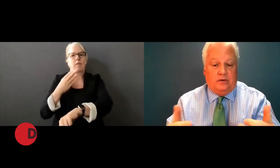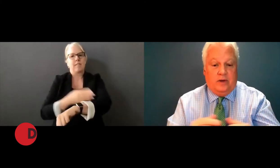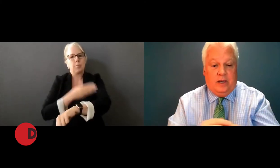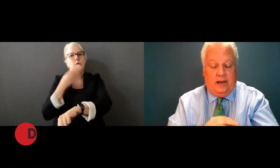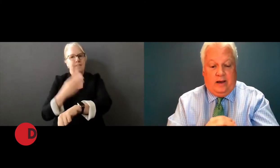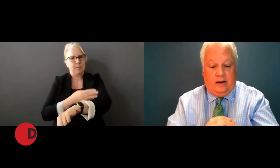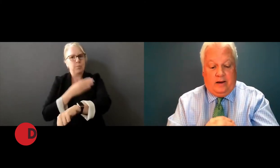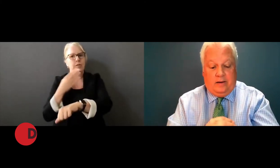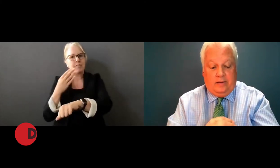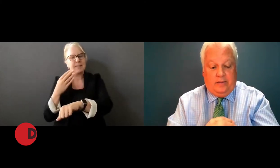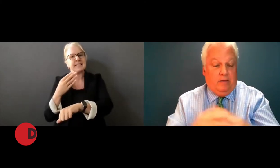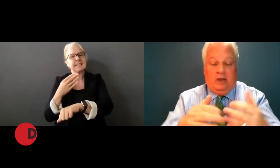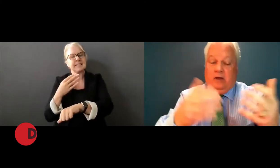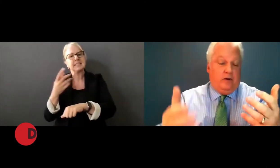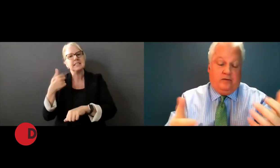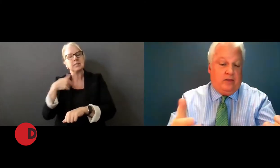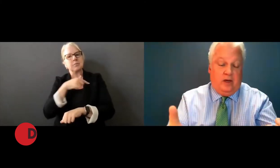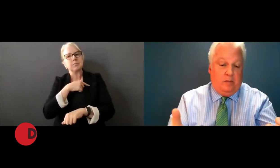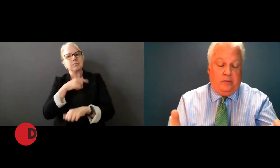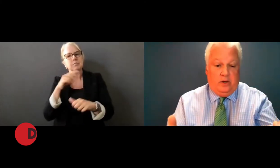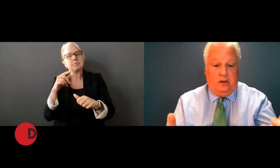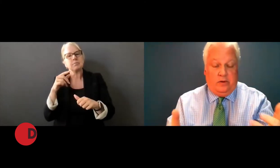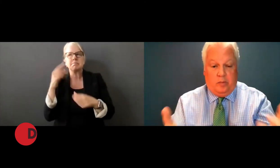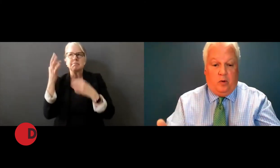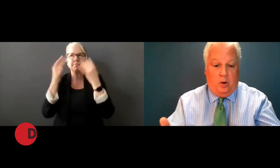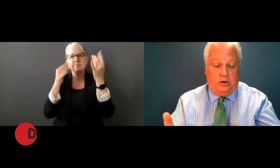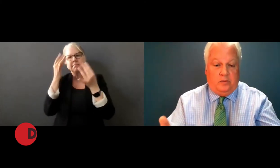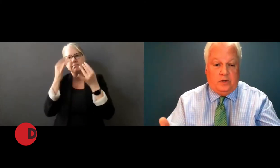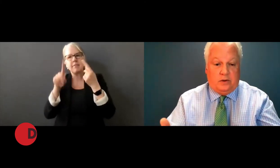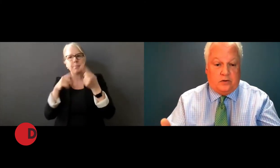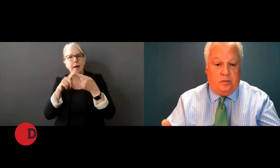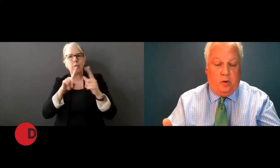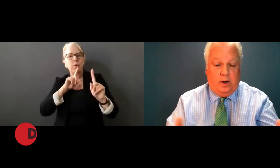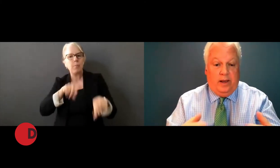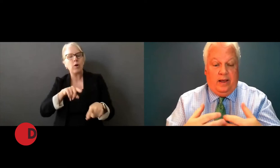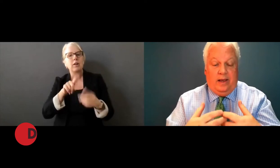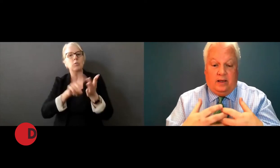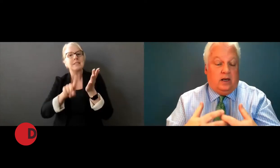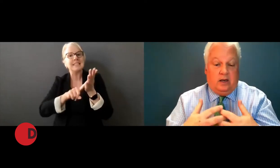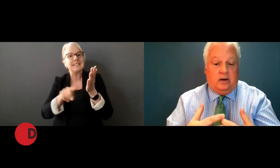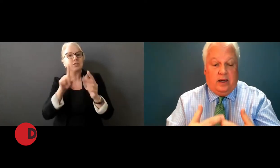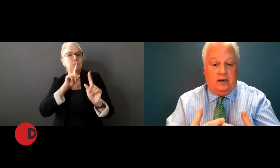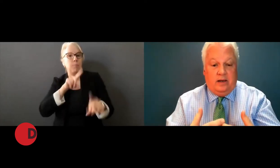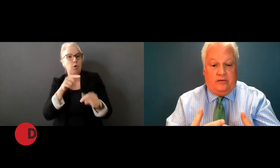How we keep current is by constantly improving and reviewing reports.